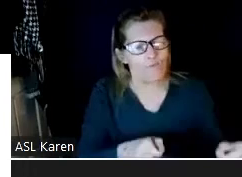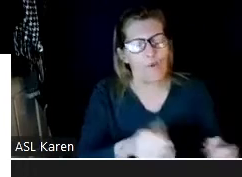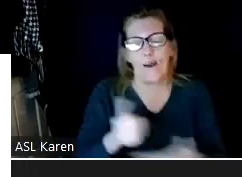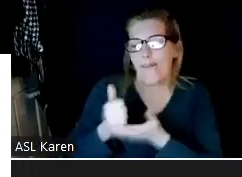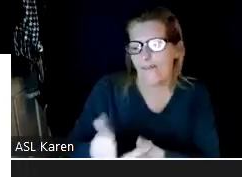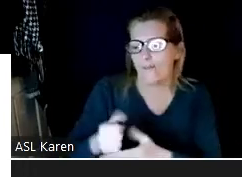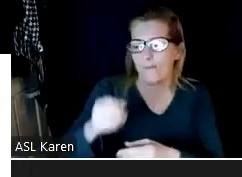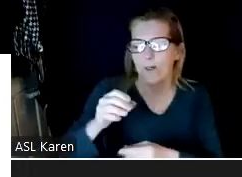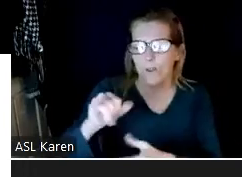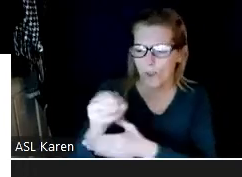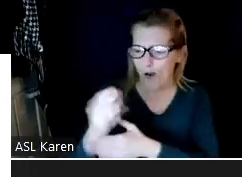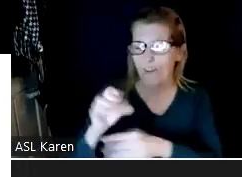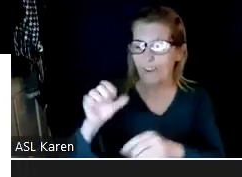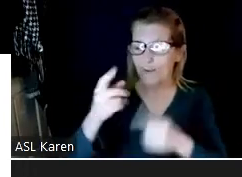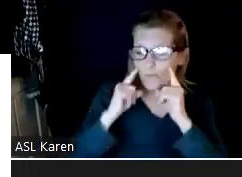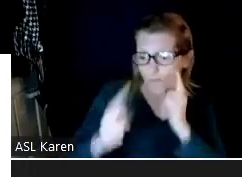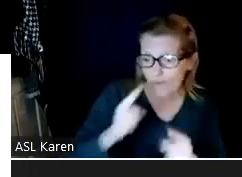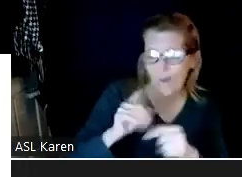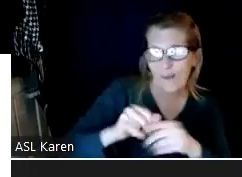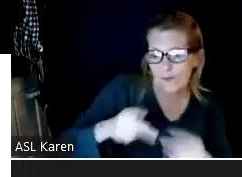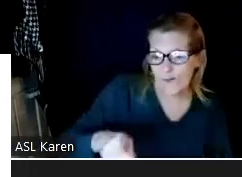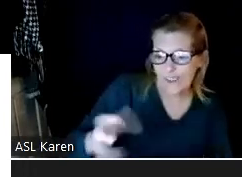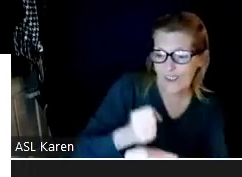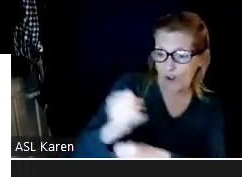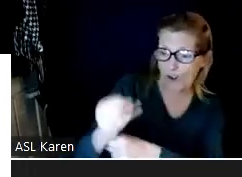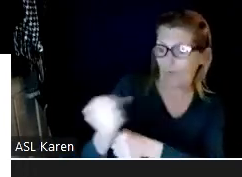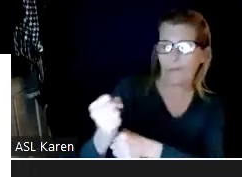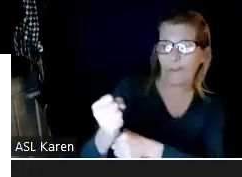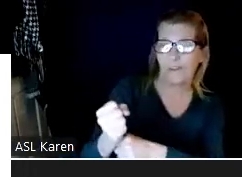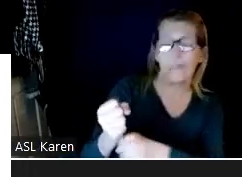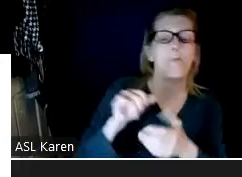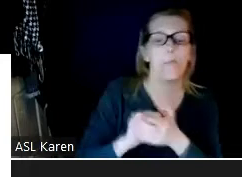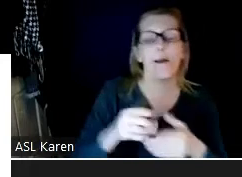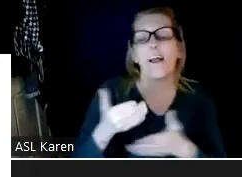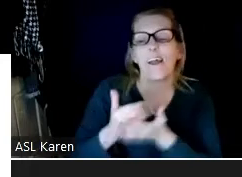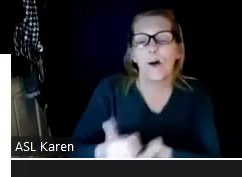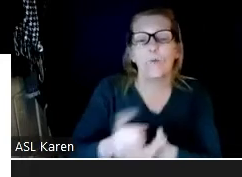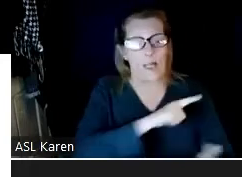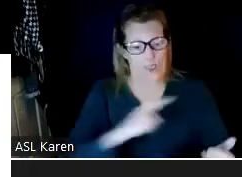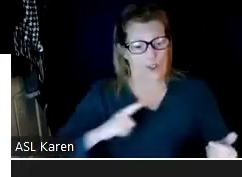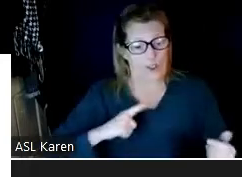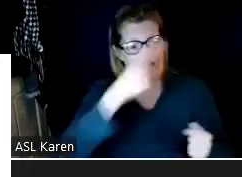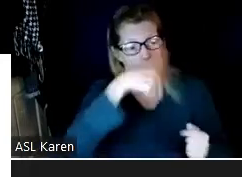identify career paths and jobs, and importantly can help legislators and other policymakers